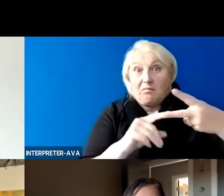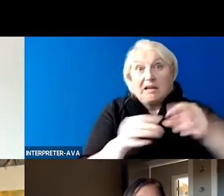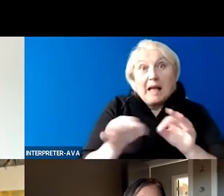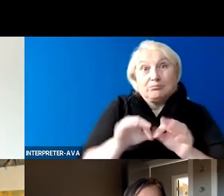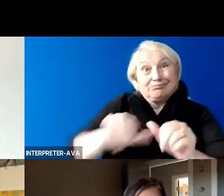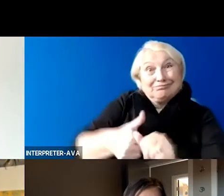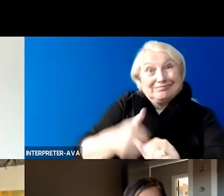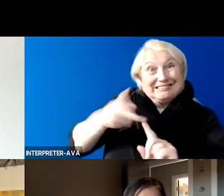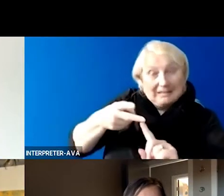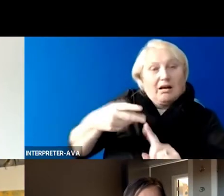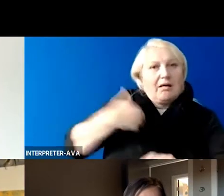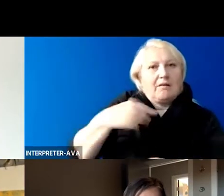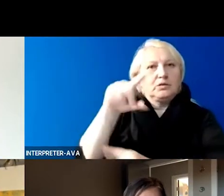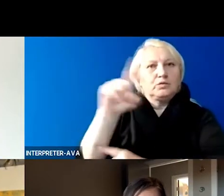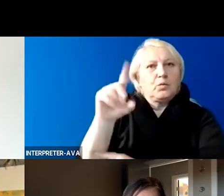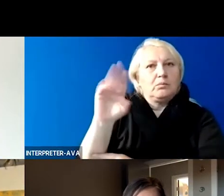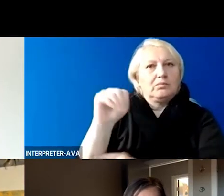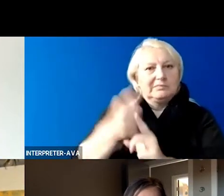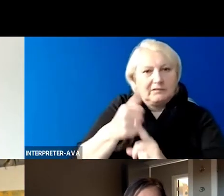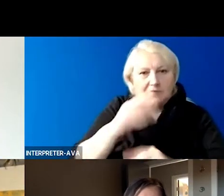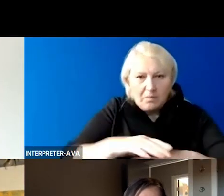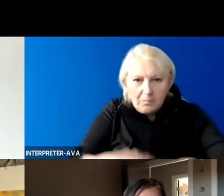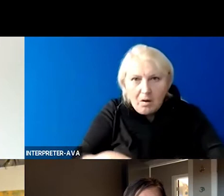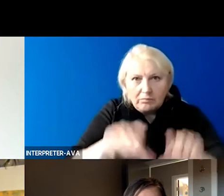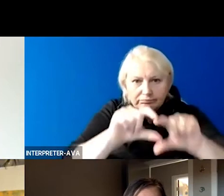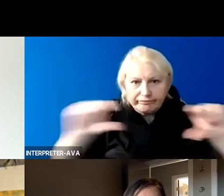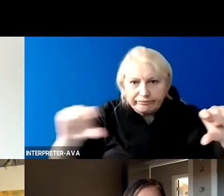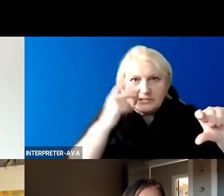This meeting is being recorded for future reference and to share with folks who weren't